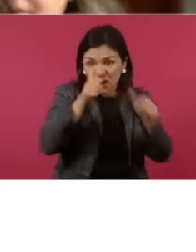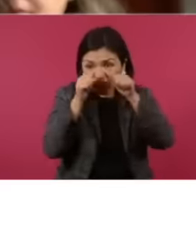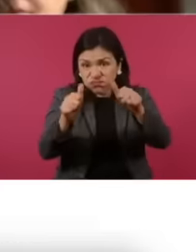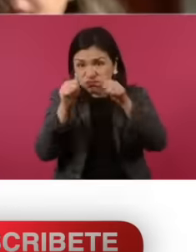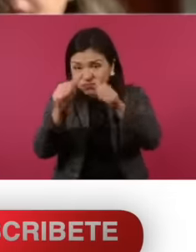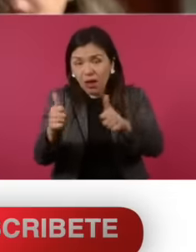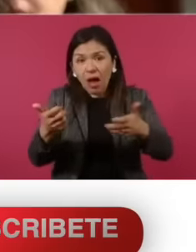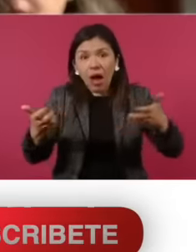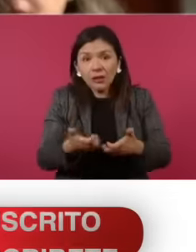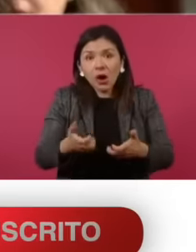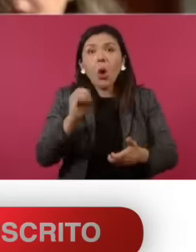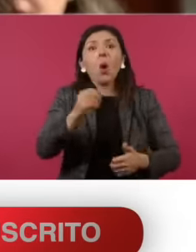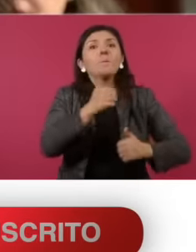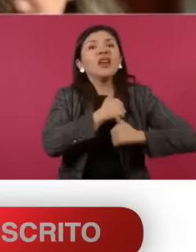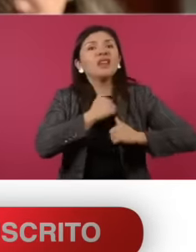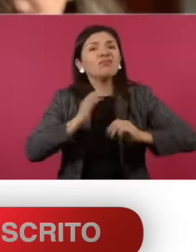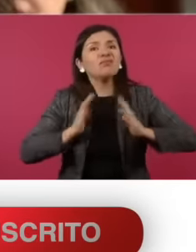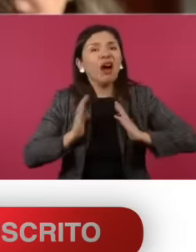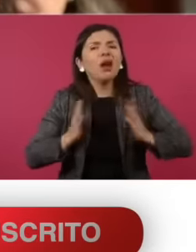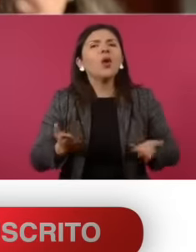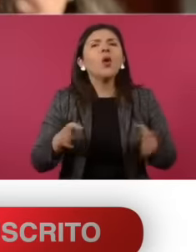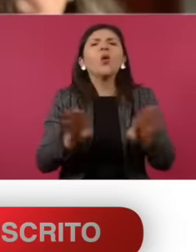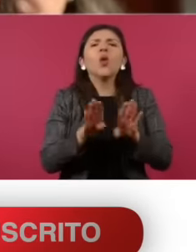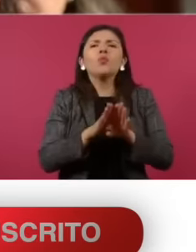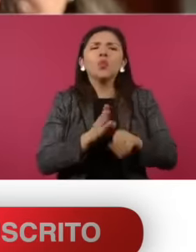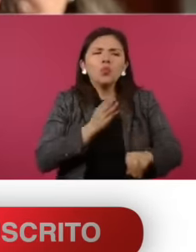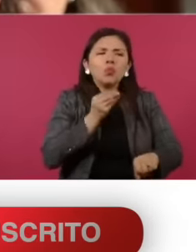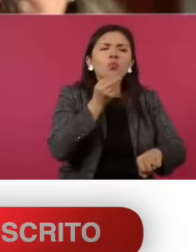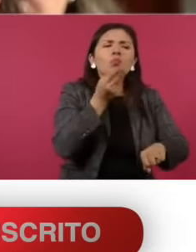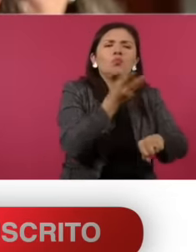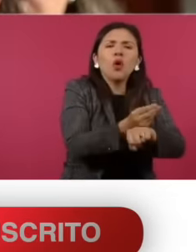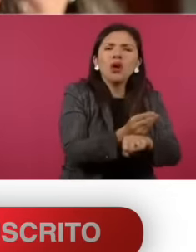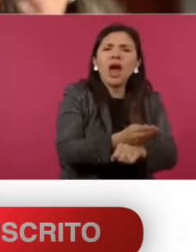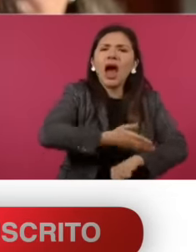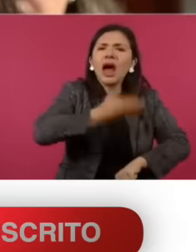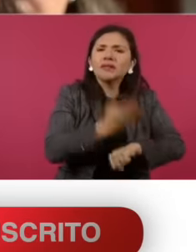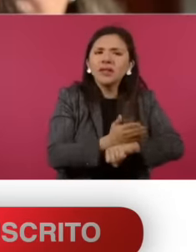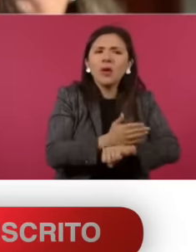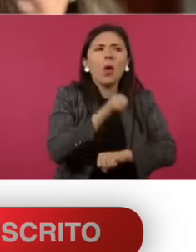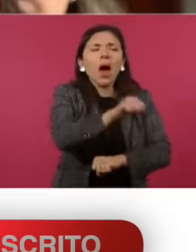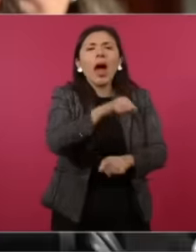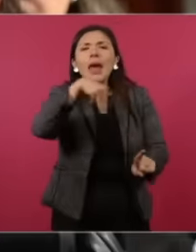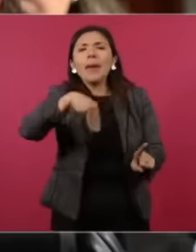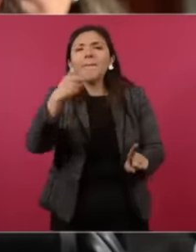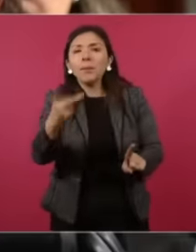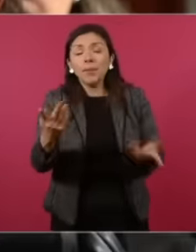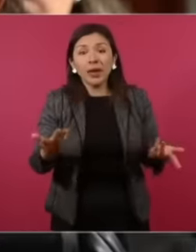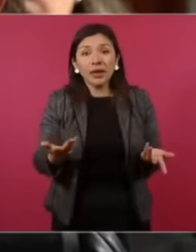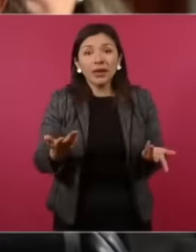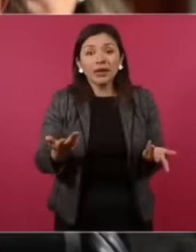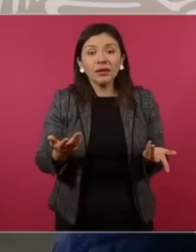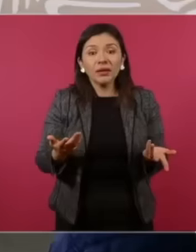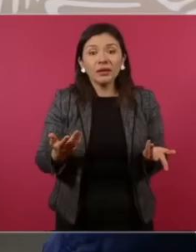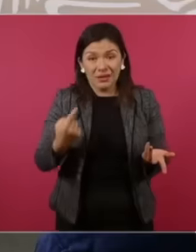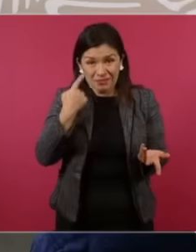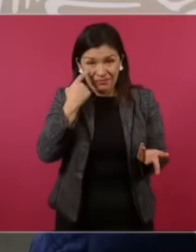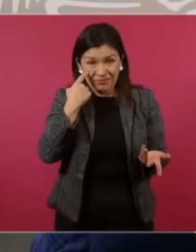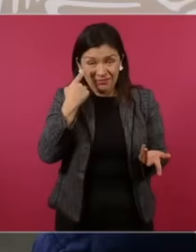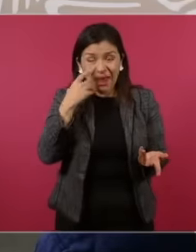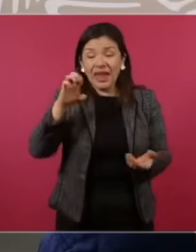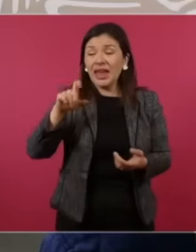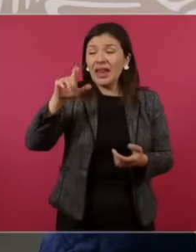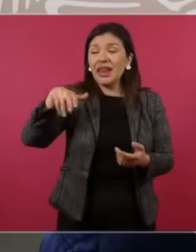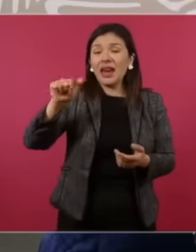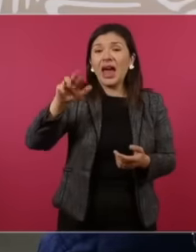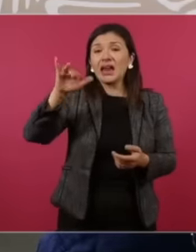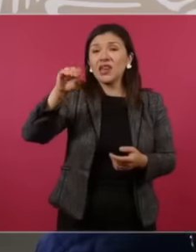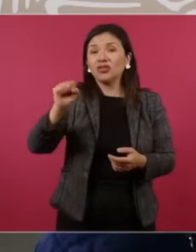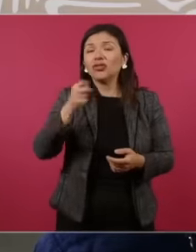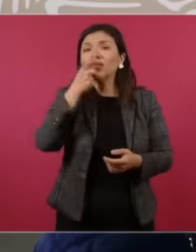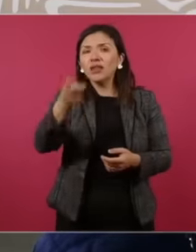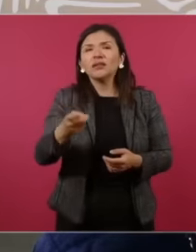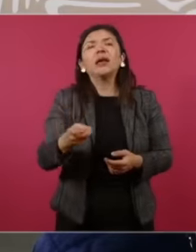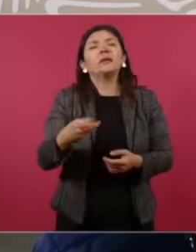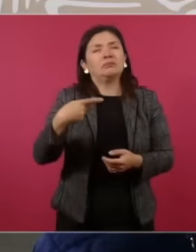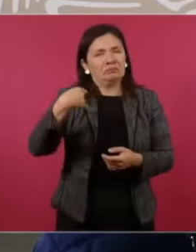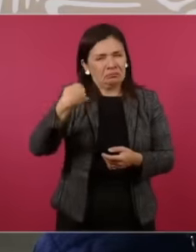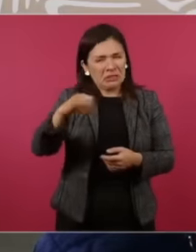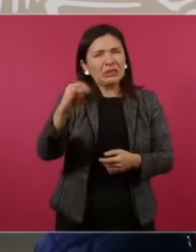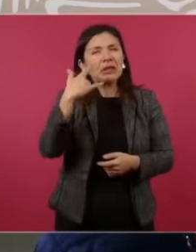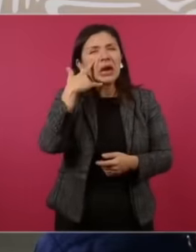to military How are you going to sanction the MP, look, Elena Ríos says that curiously the only one